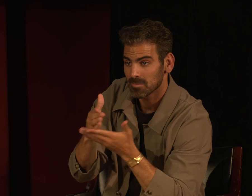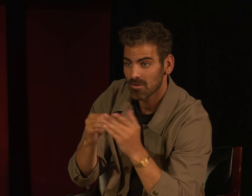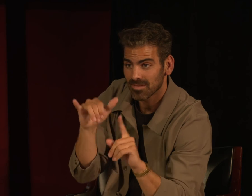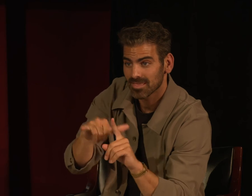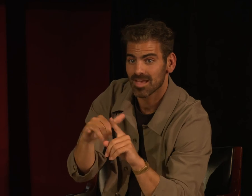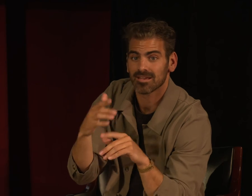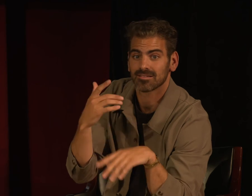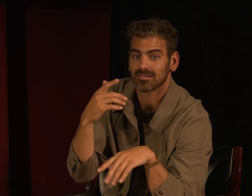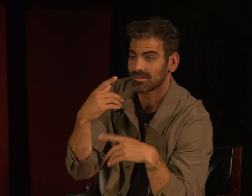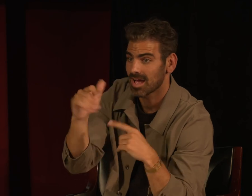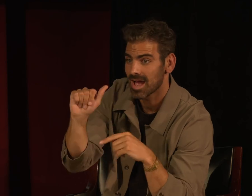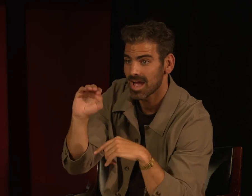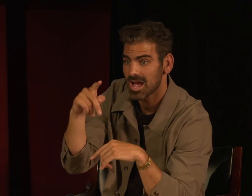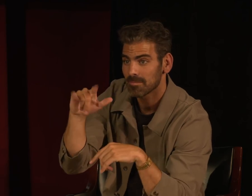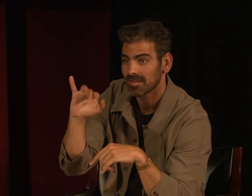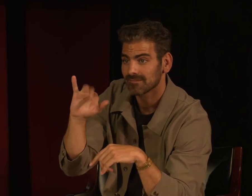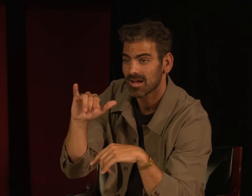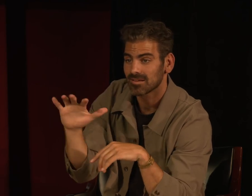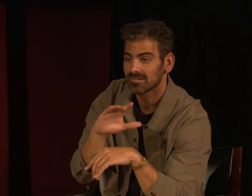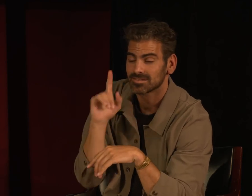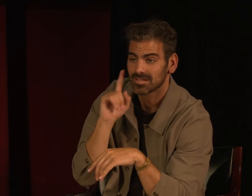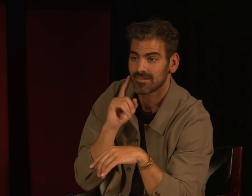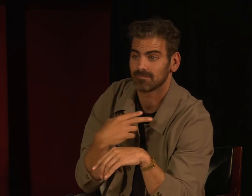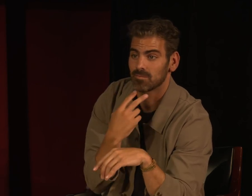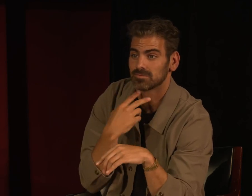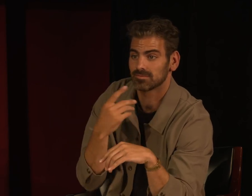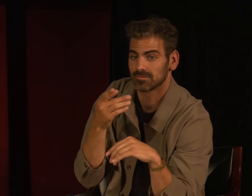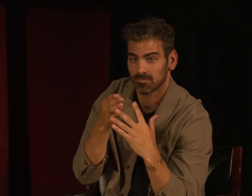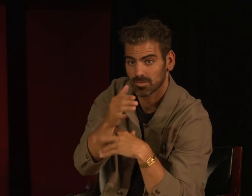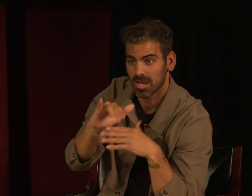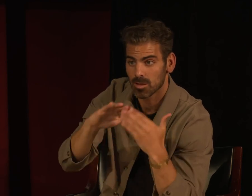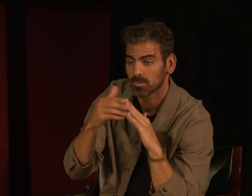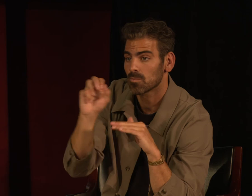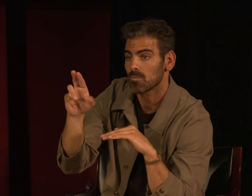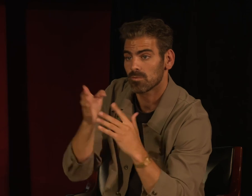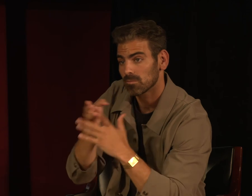Deaf community, right, being a part of amplifying Deaf voices